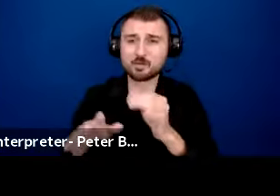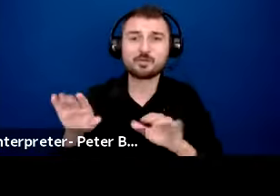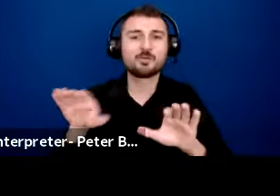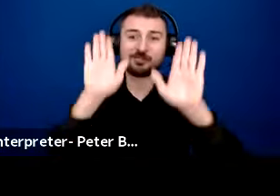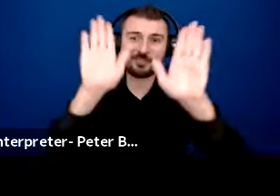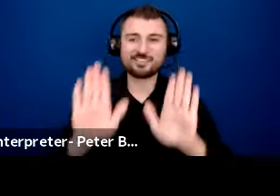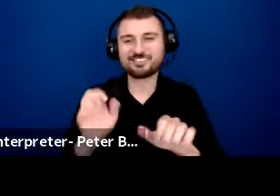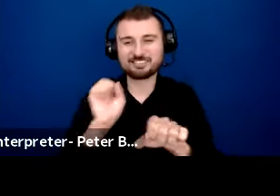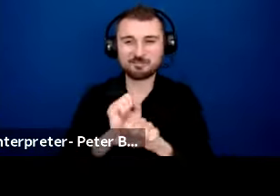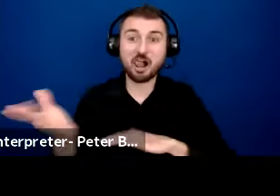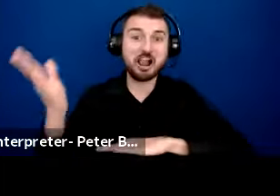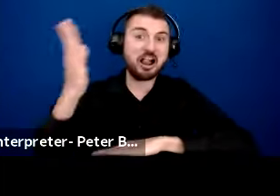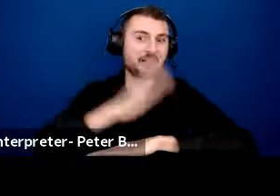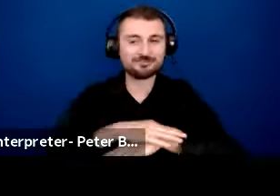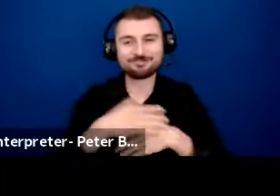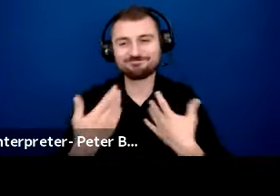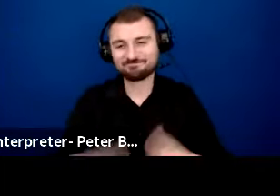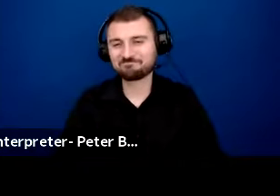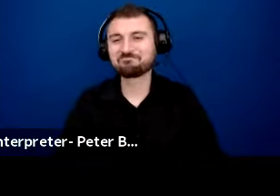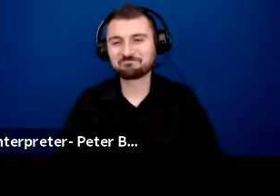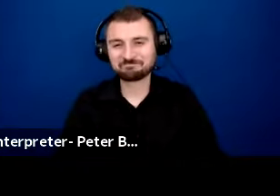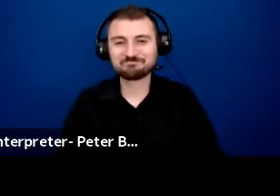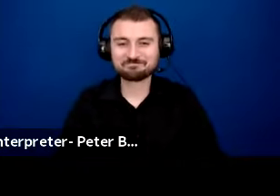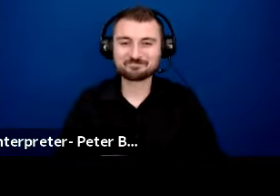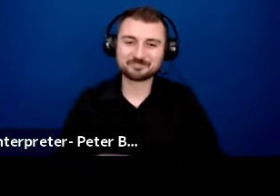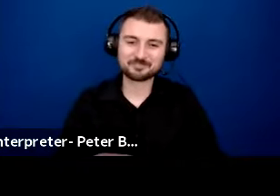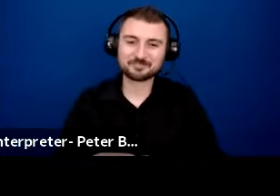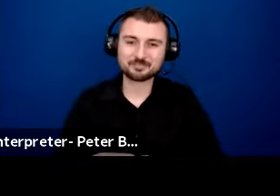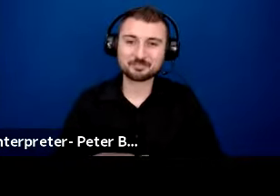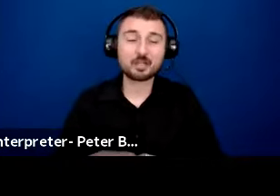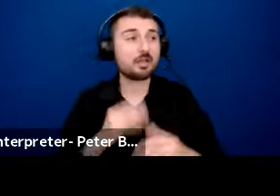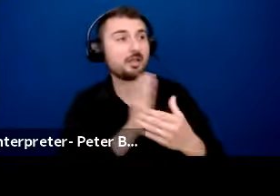I do want too thank all of you for attending today and Jodie and John and our facilitators and also to our interpreters as well